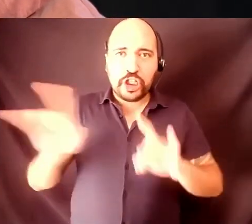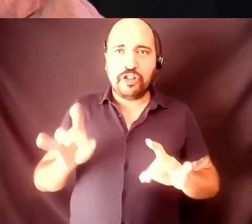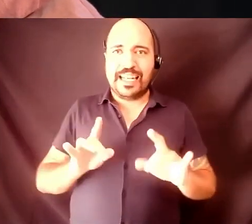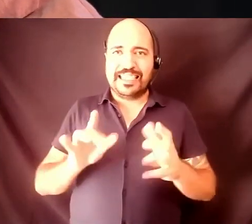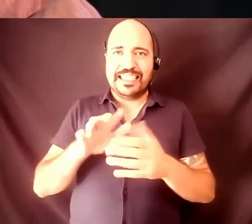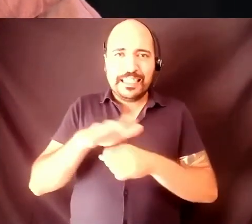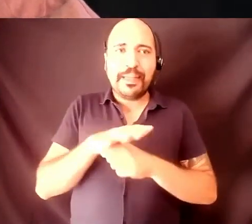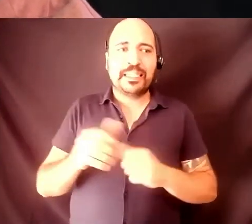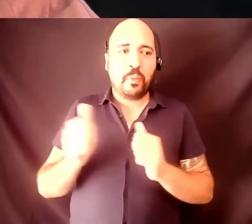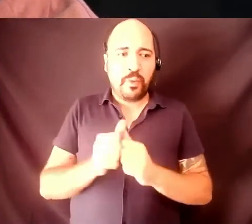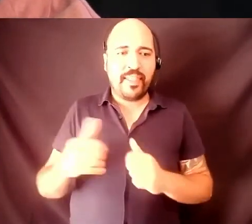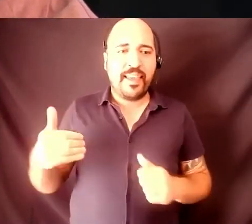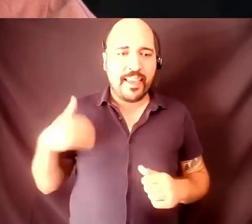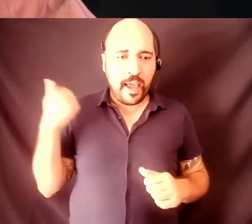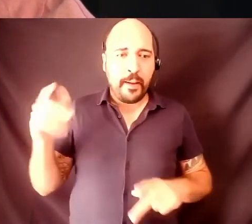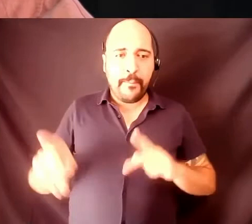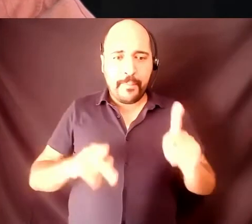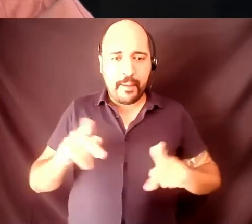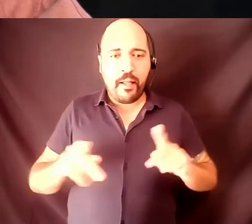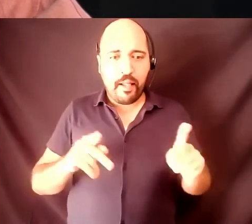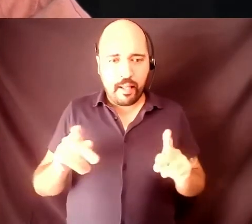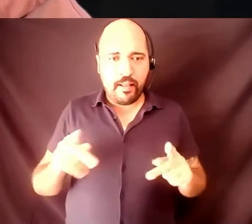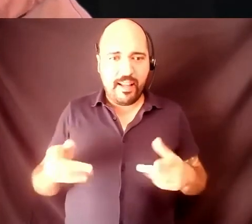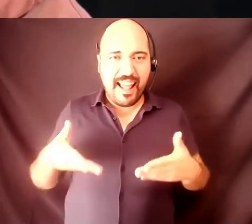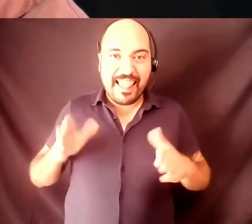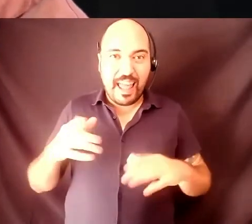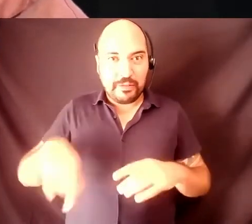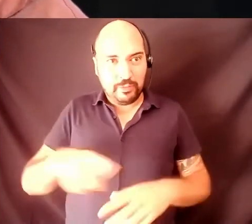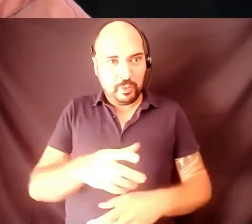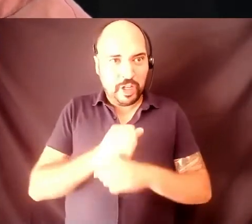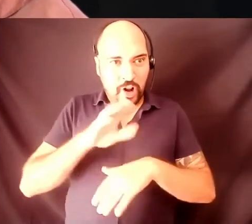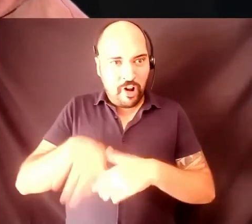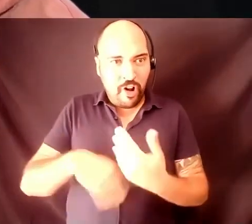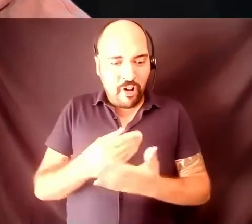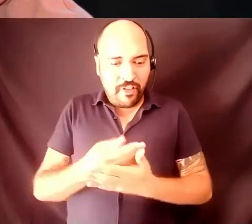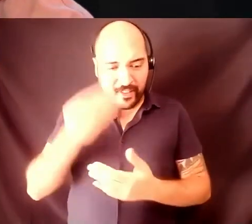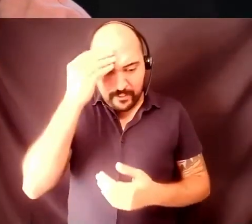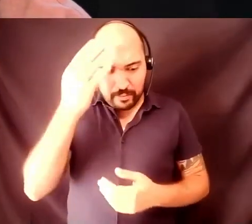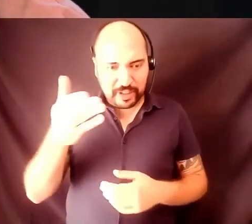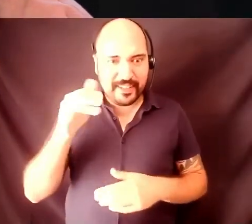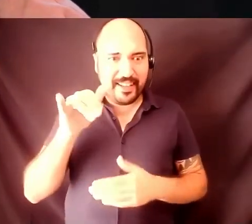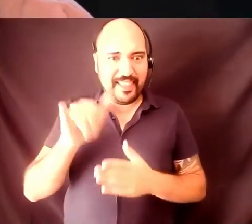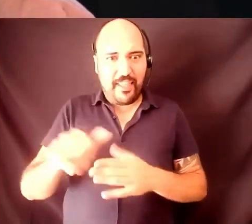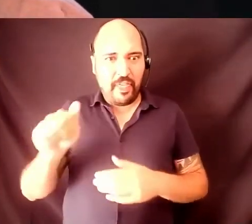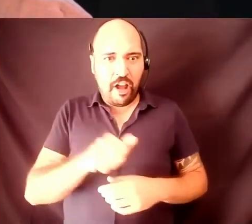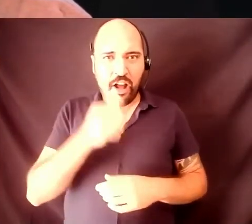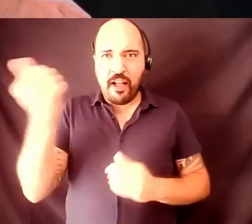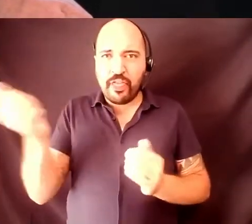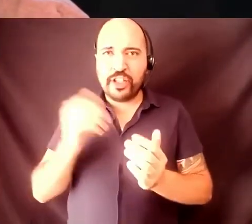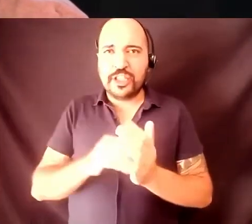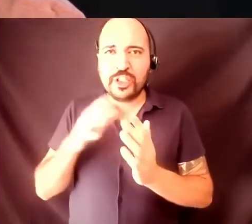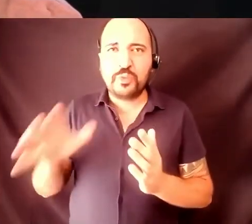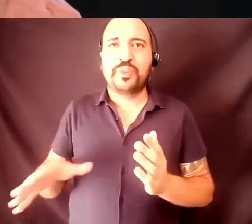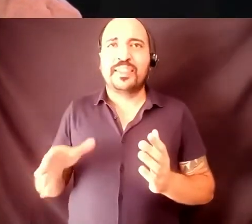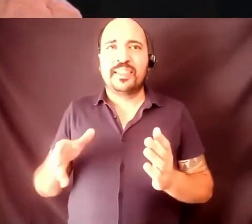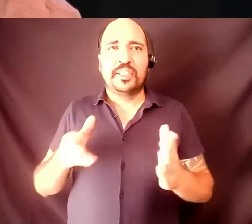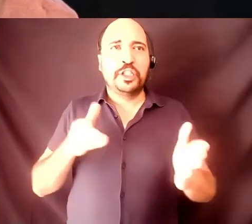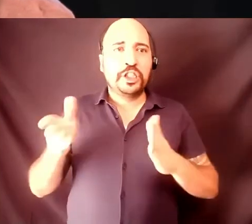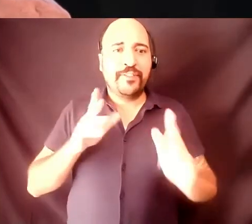allows them to get all the information that the other student-serving people might not convey. Right?